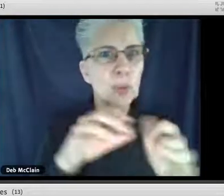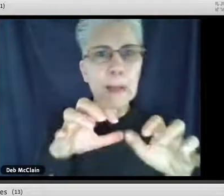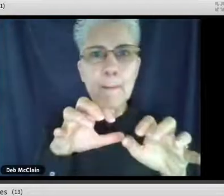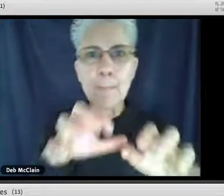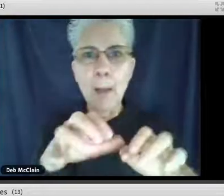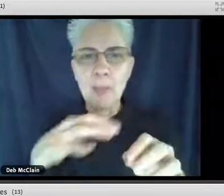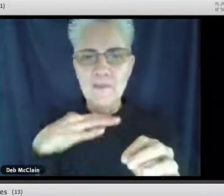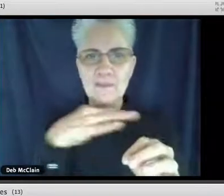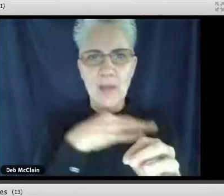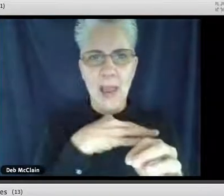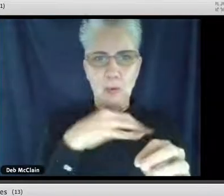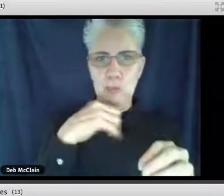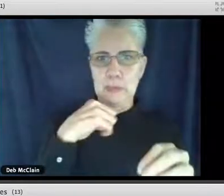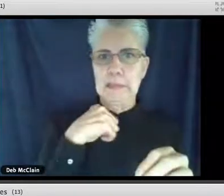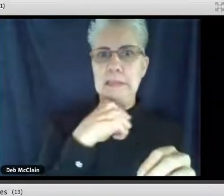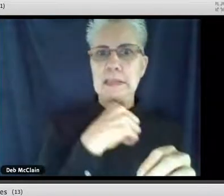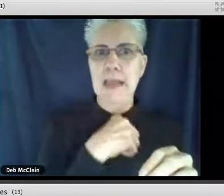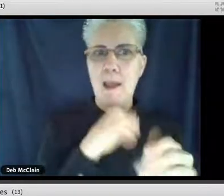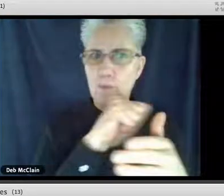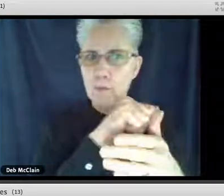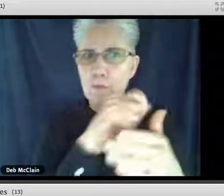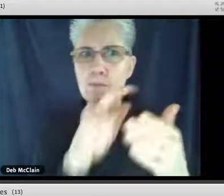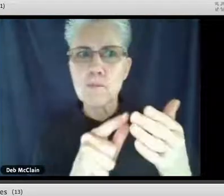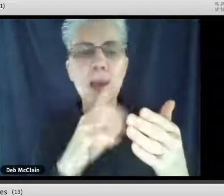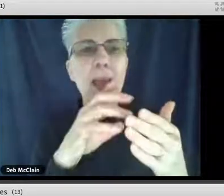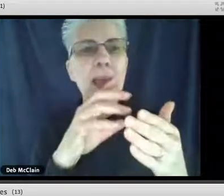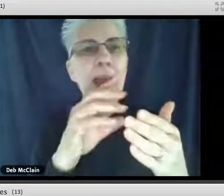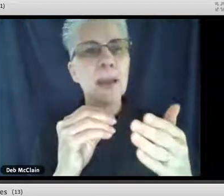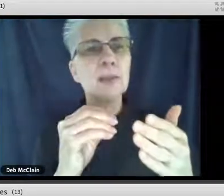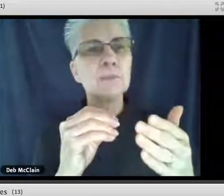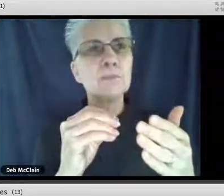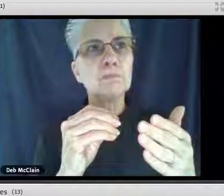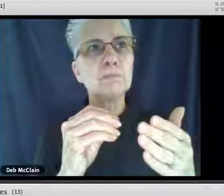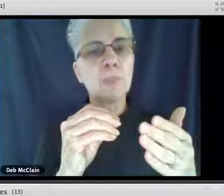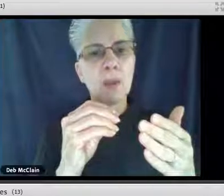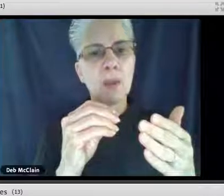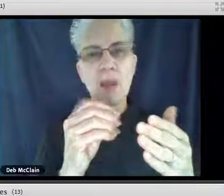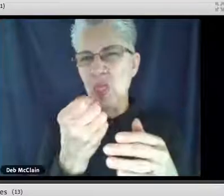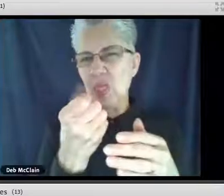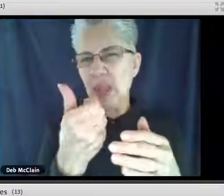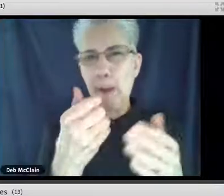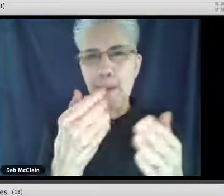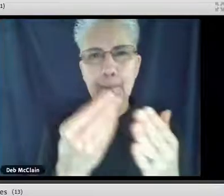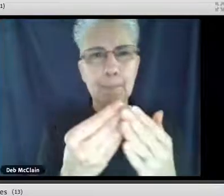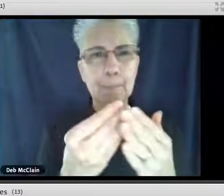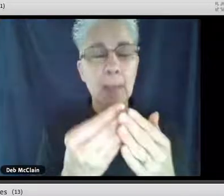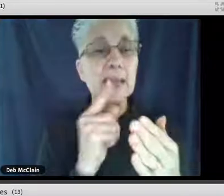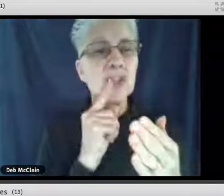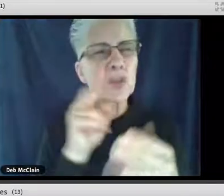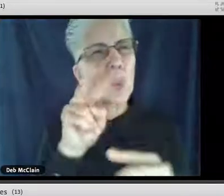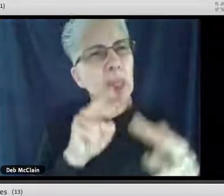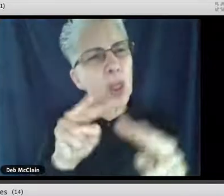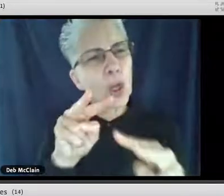for your staff and with very little money. It's just really looking at the usability of the UX.